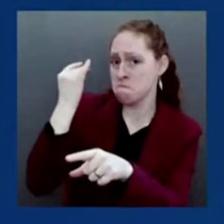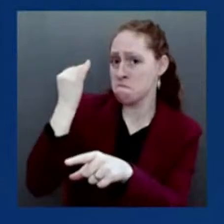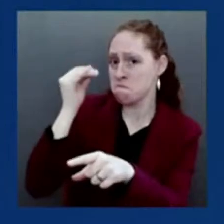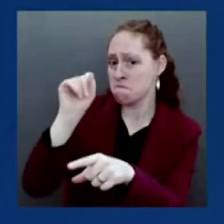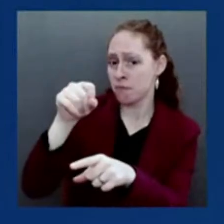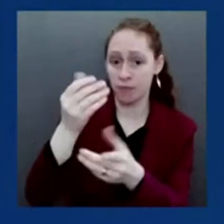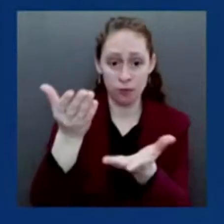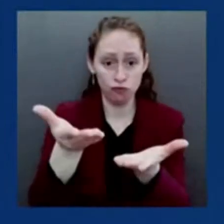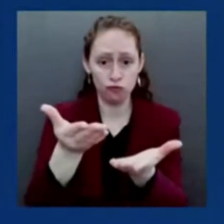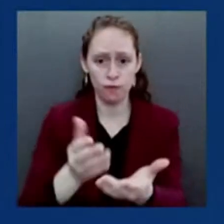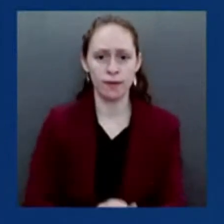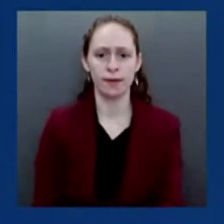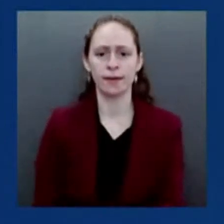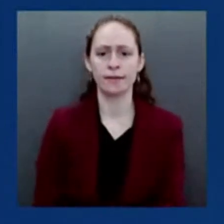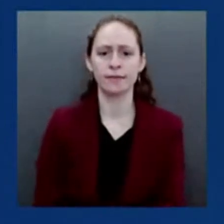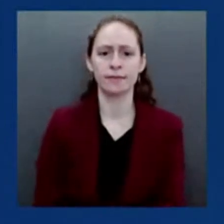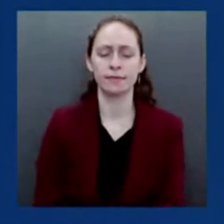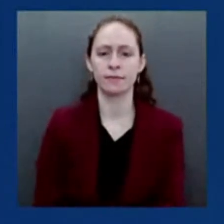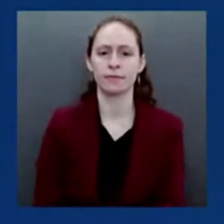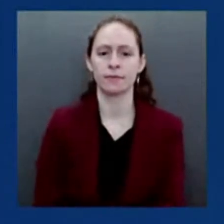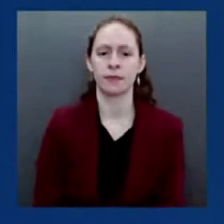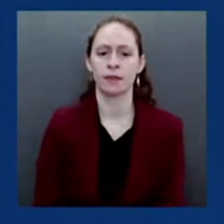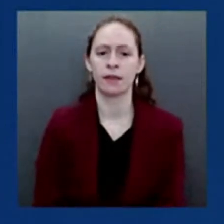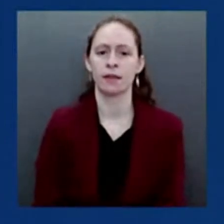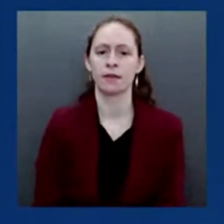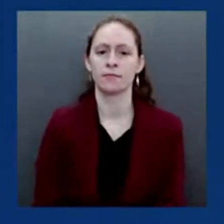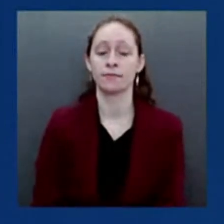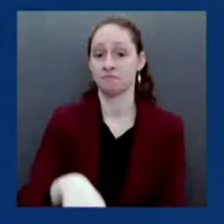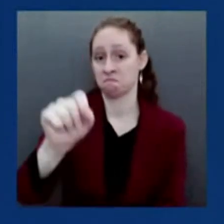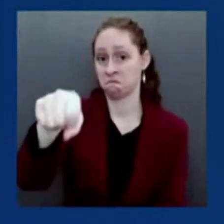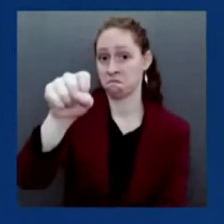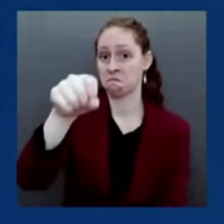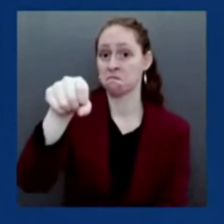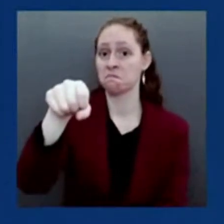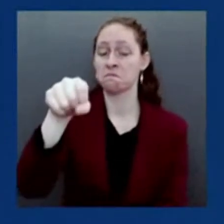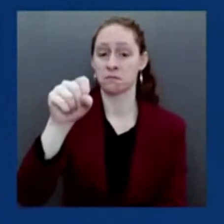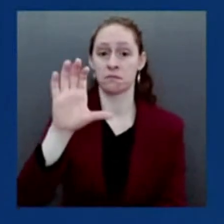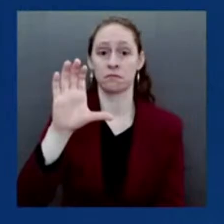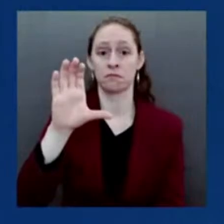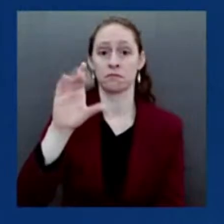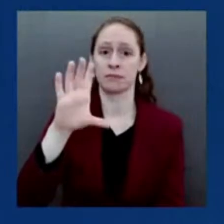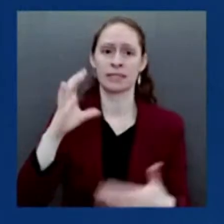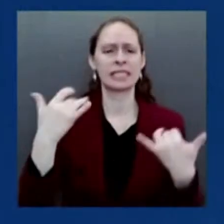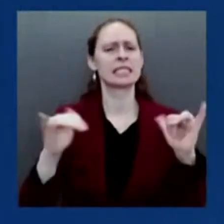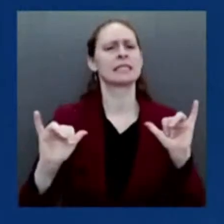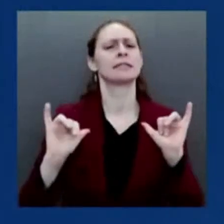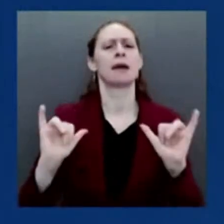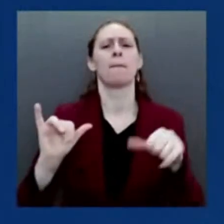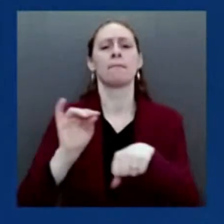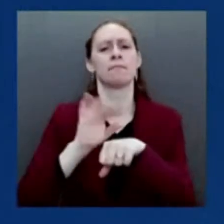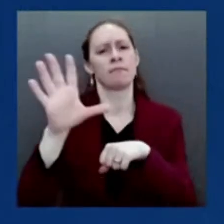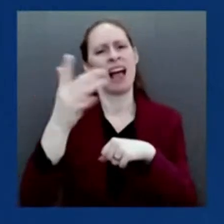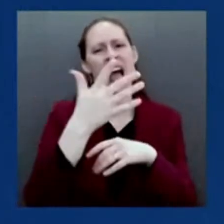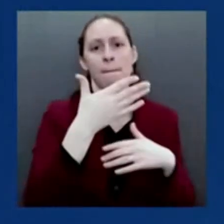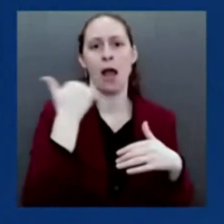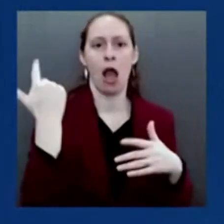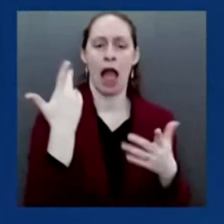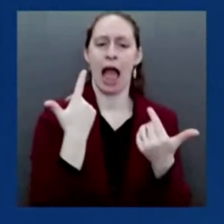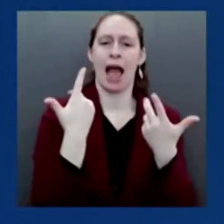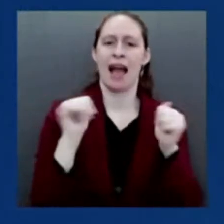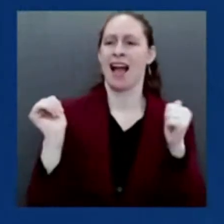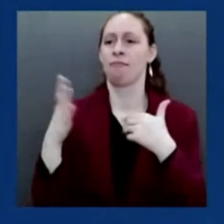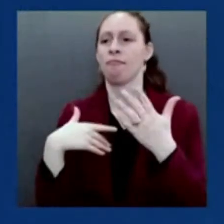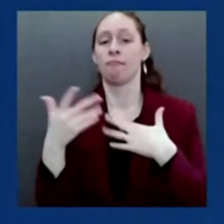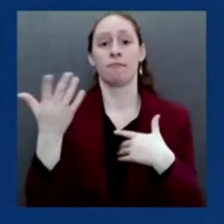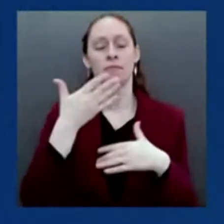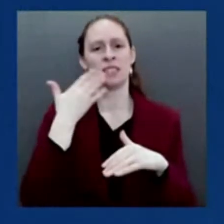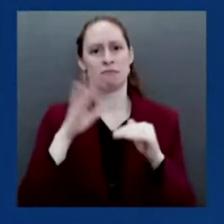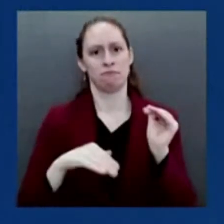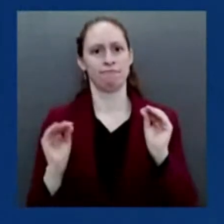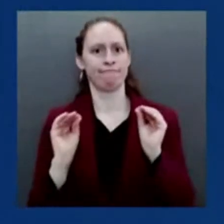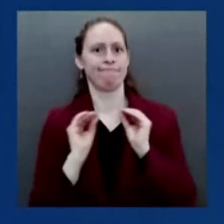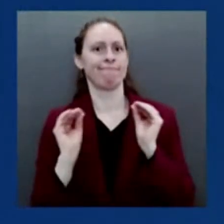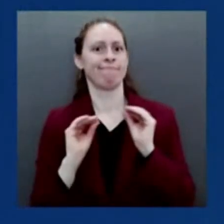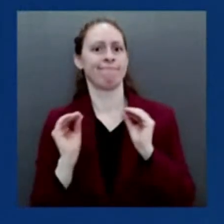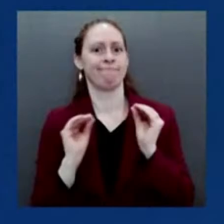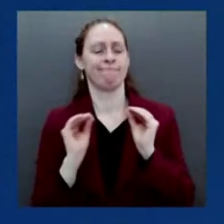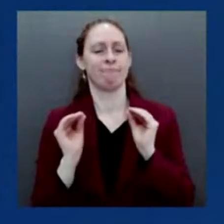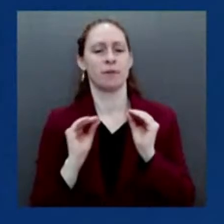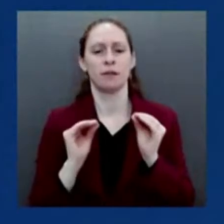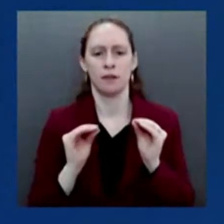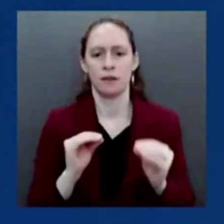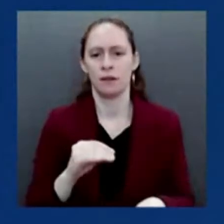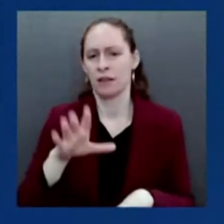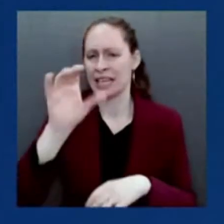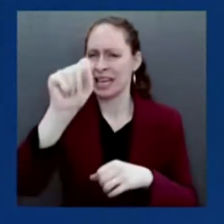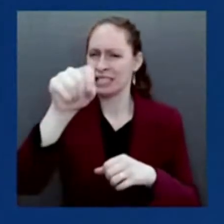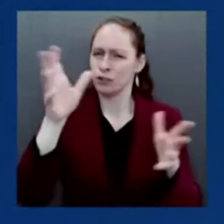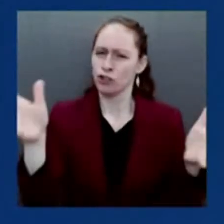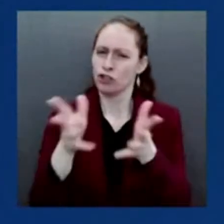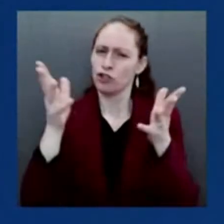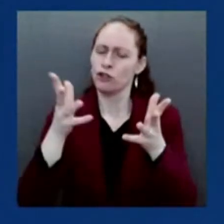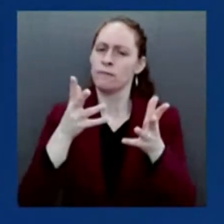ACTIVELY EXPLORING.